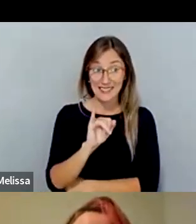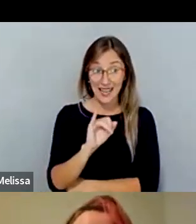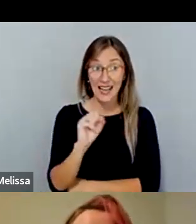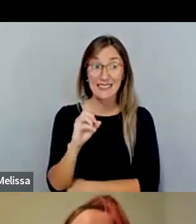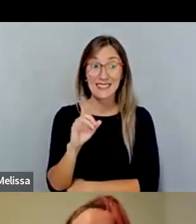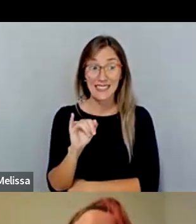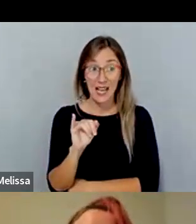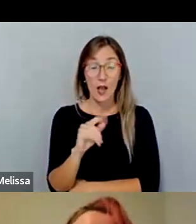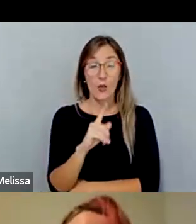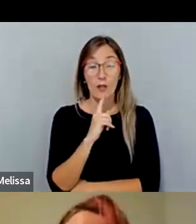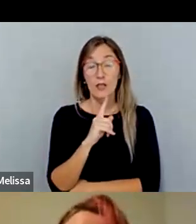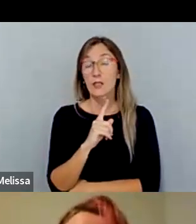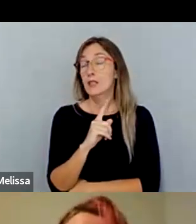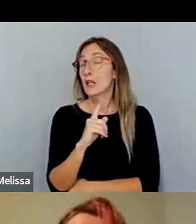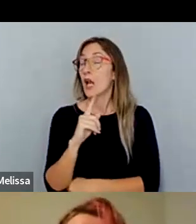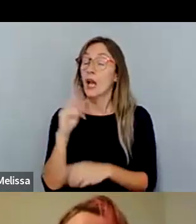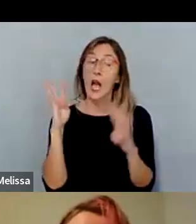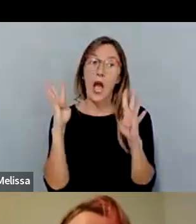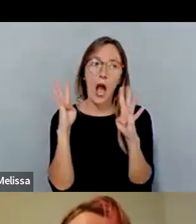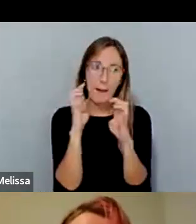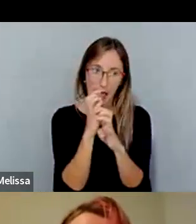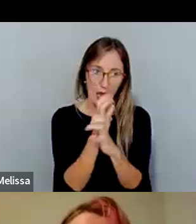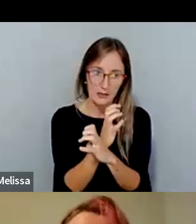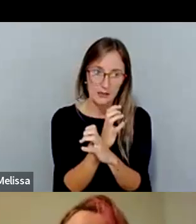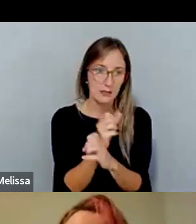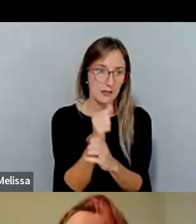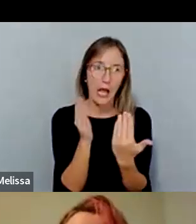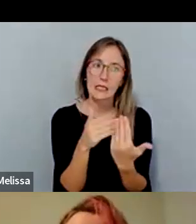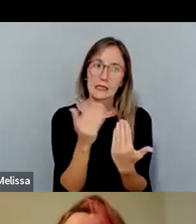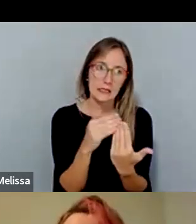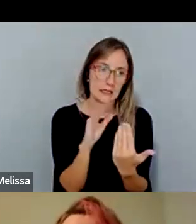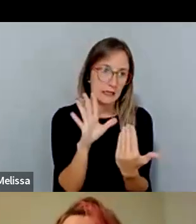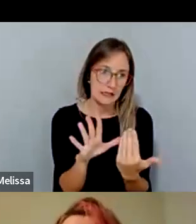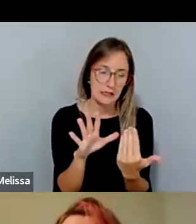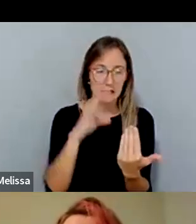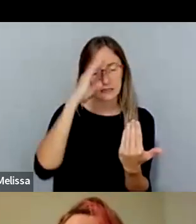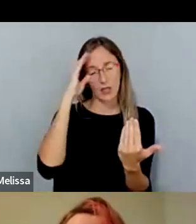tinkering with. They don't understand the policy. Both of those programs